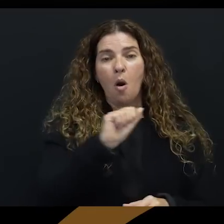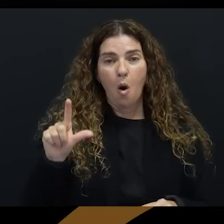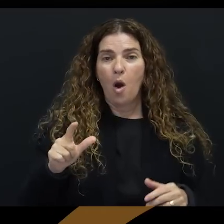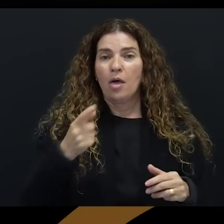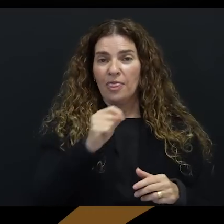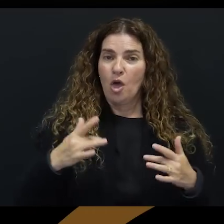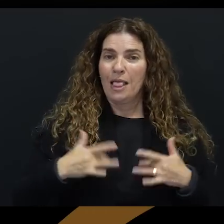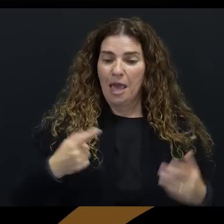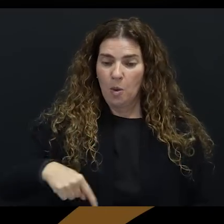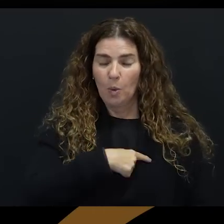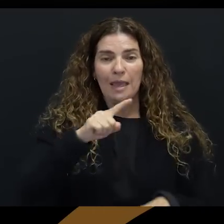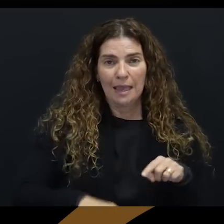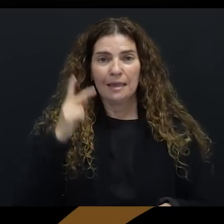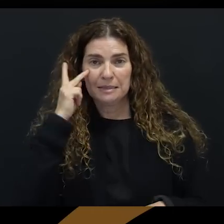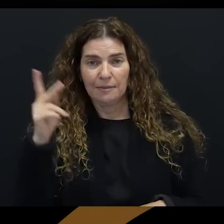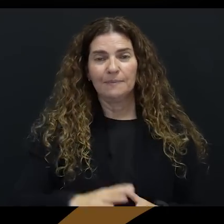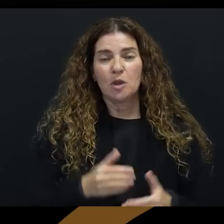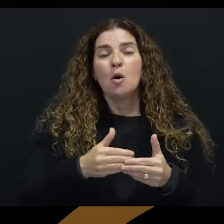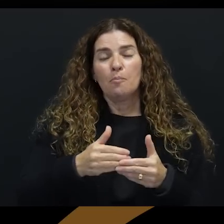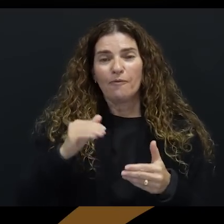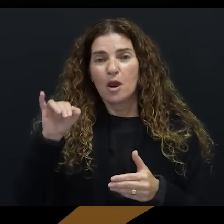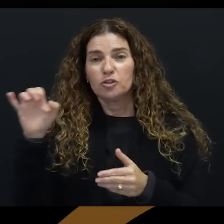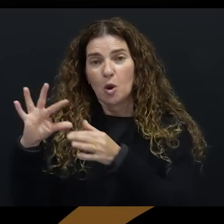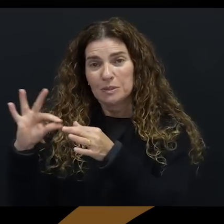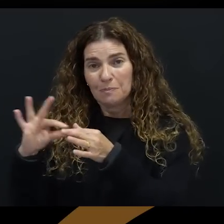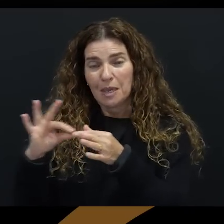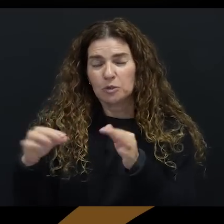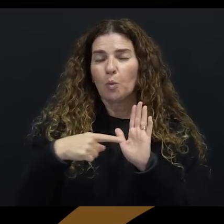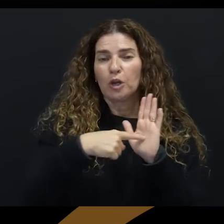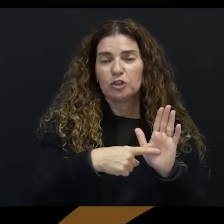Before we hear from Joe, here's a short video about the making of “All the Light We Cannot See”